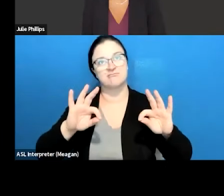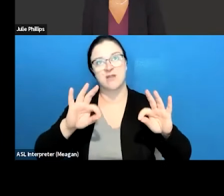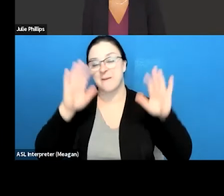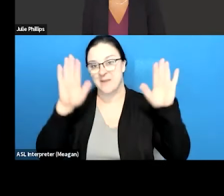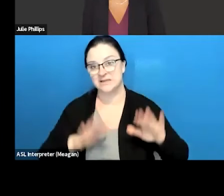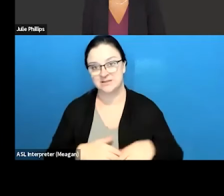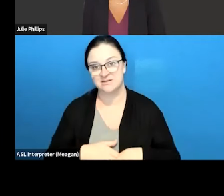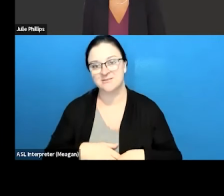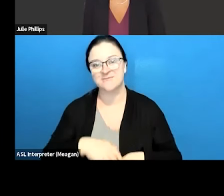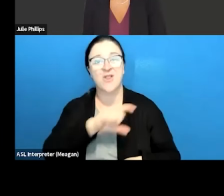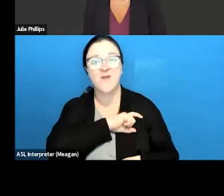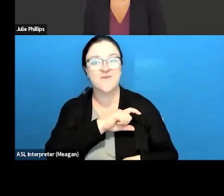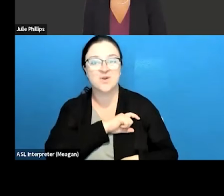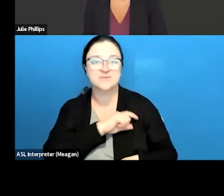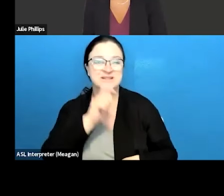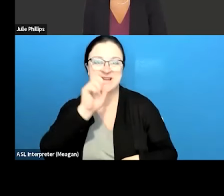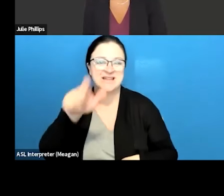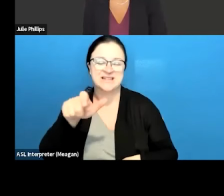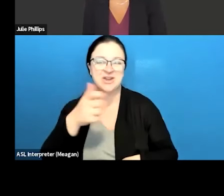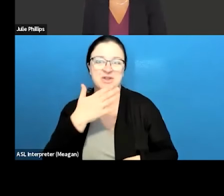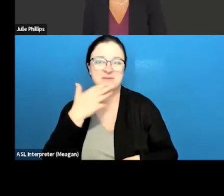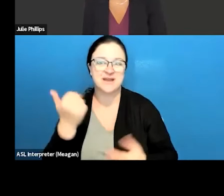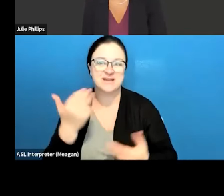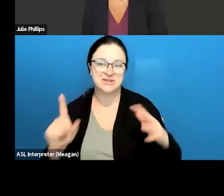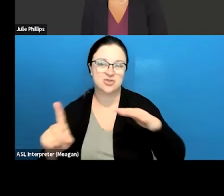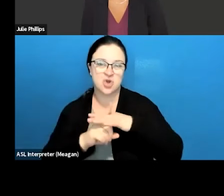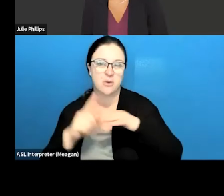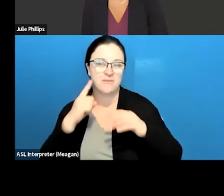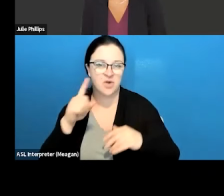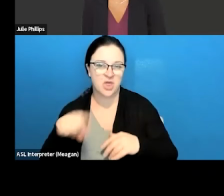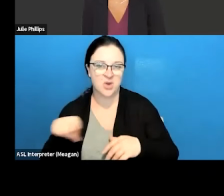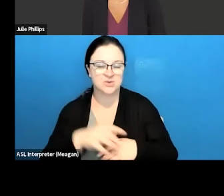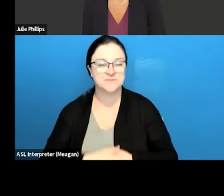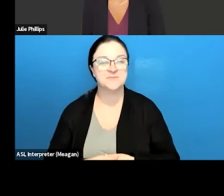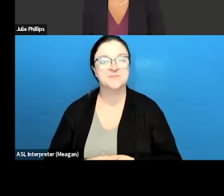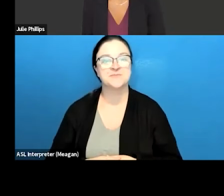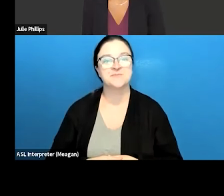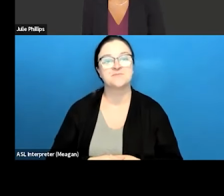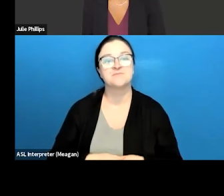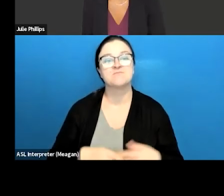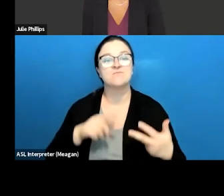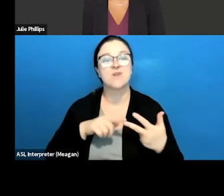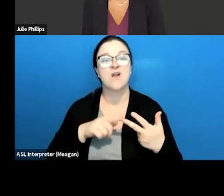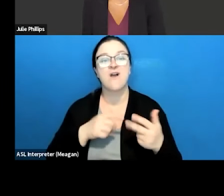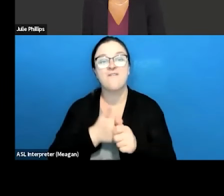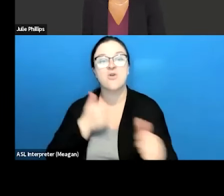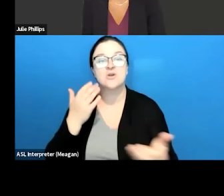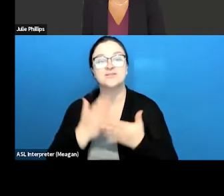law enforcement is not necessarily the best thing to show up for these. And avoid some unnecessary expenses for the individuals,